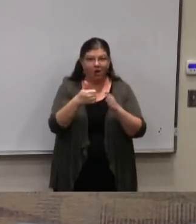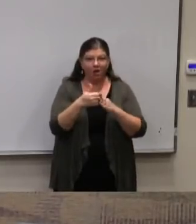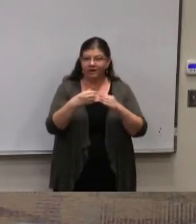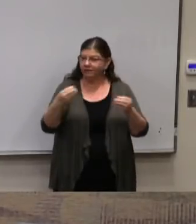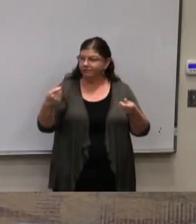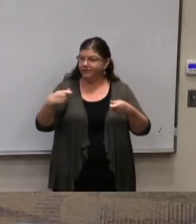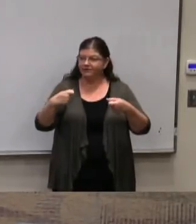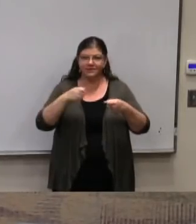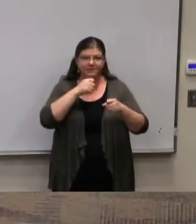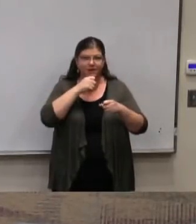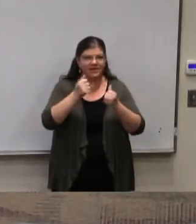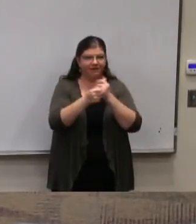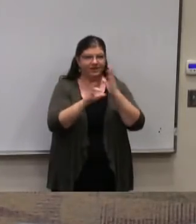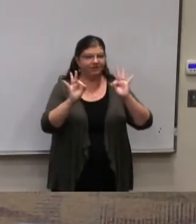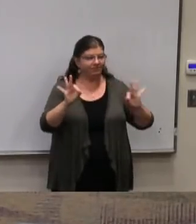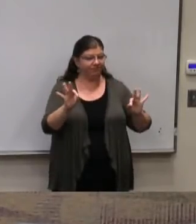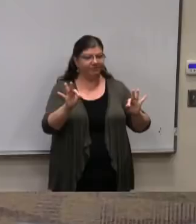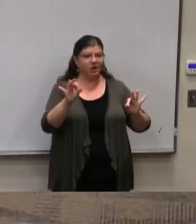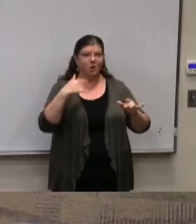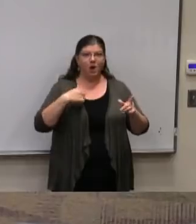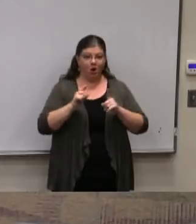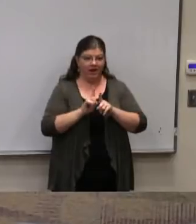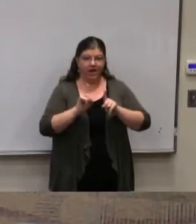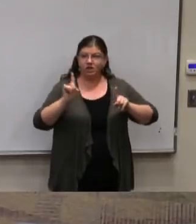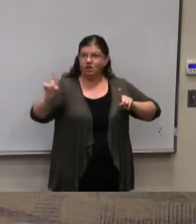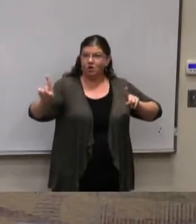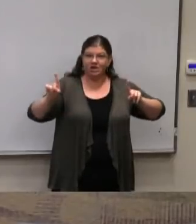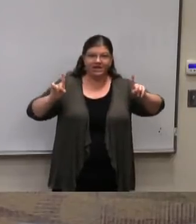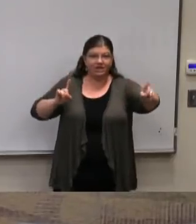and everything's set up we're in a socially distant room.